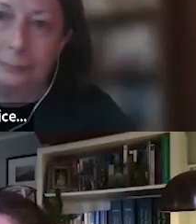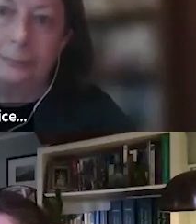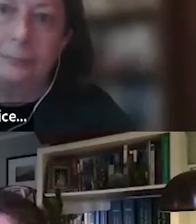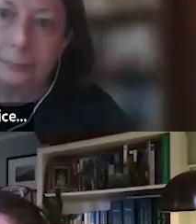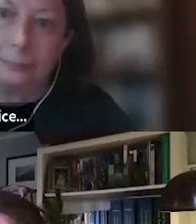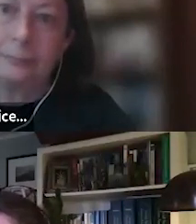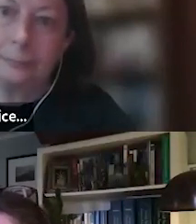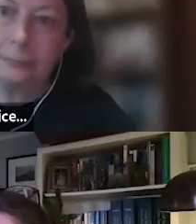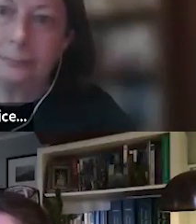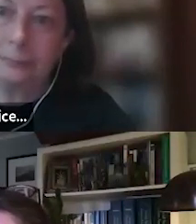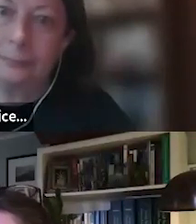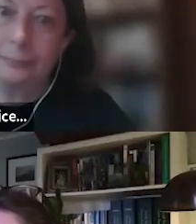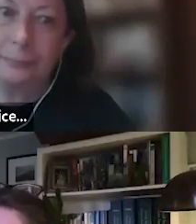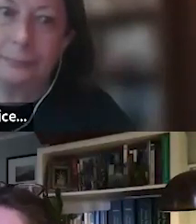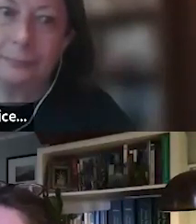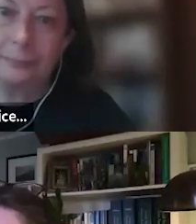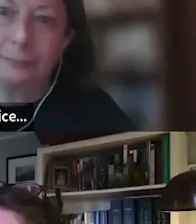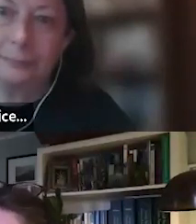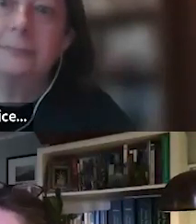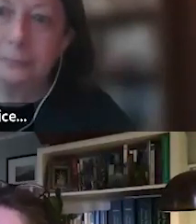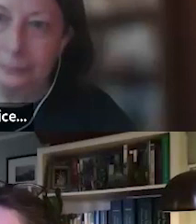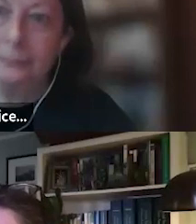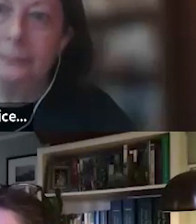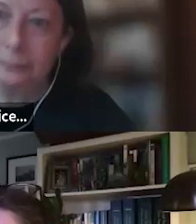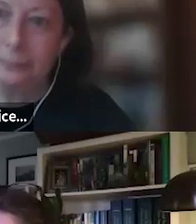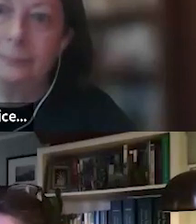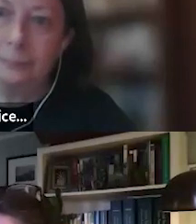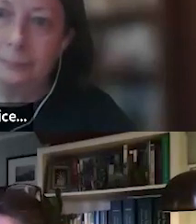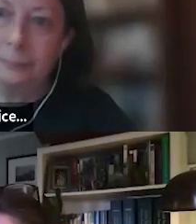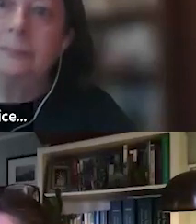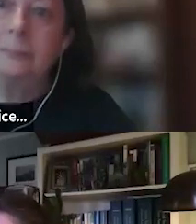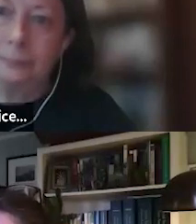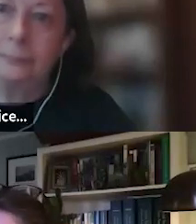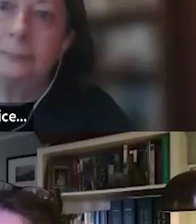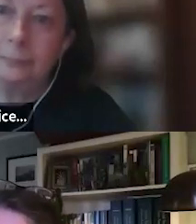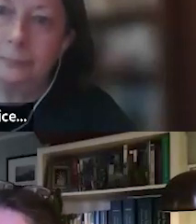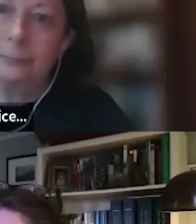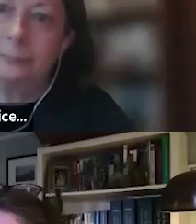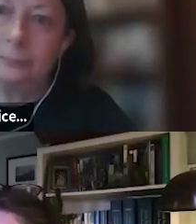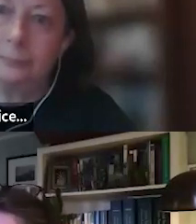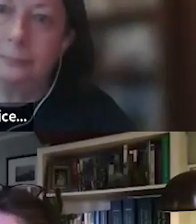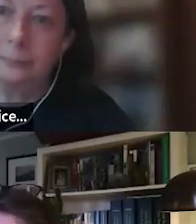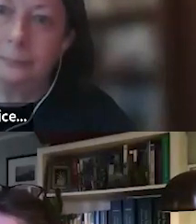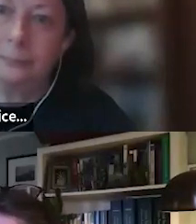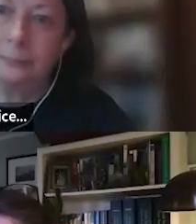and, again, being put in that role can be very difficult, but knowing the options. And SSA could be your best resource.